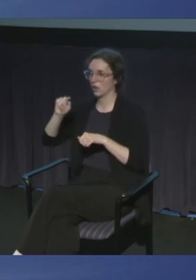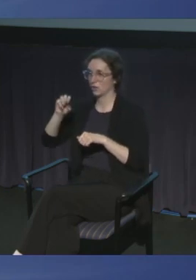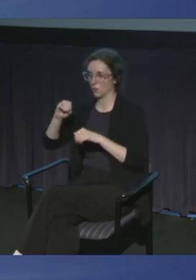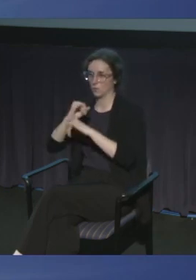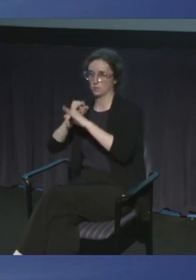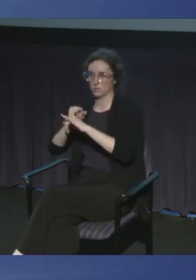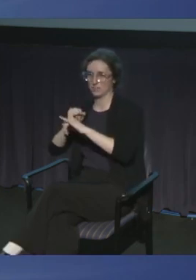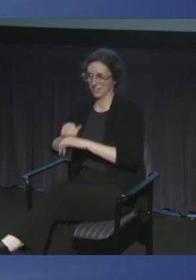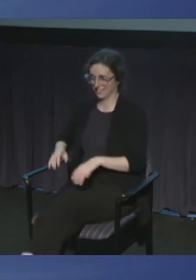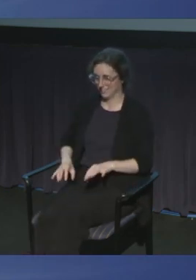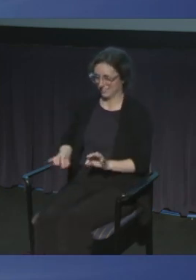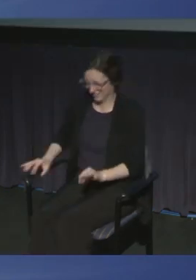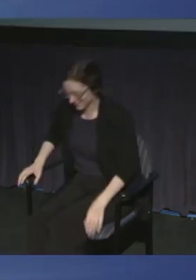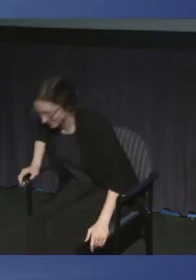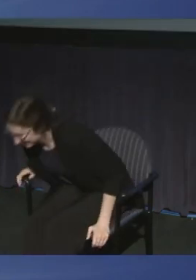DR. JENNY TING.